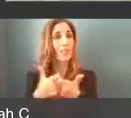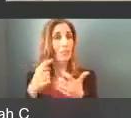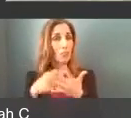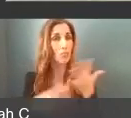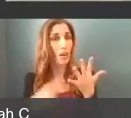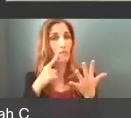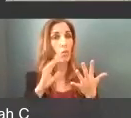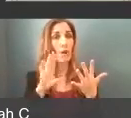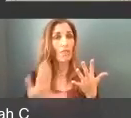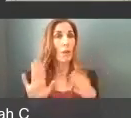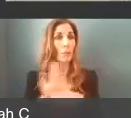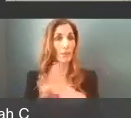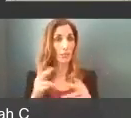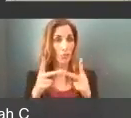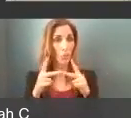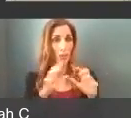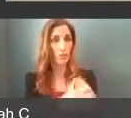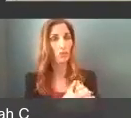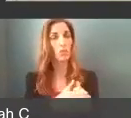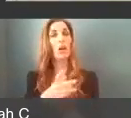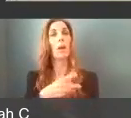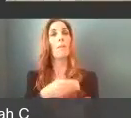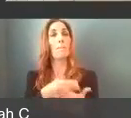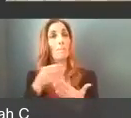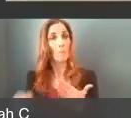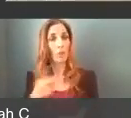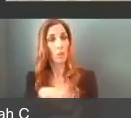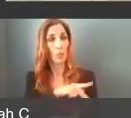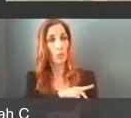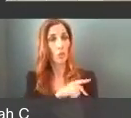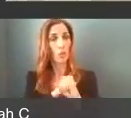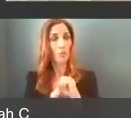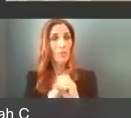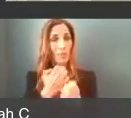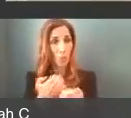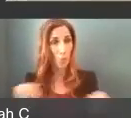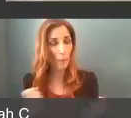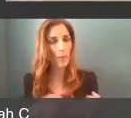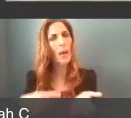purchase of personal protective equipment, and payroll for non-owner employees and or